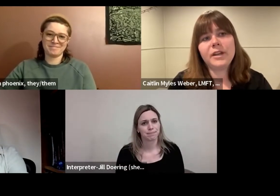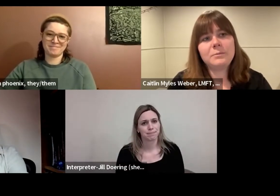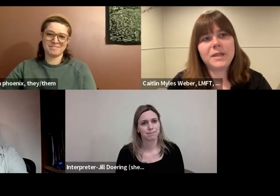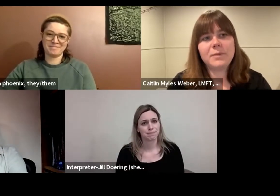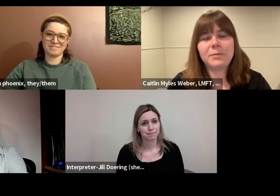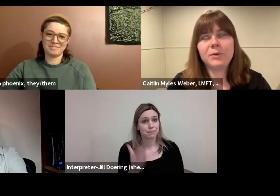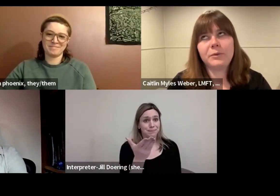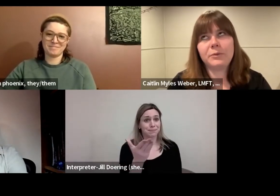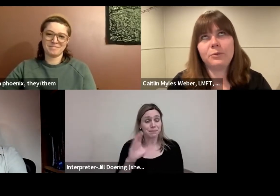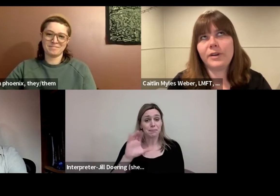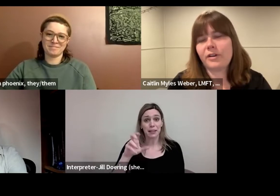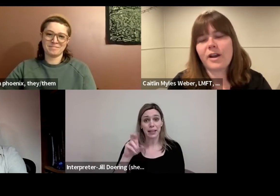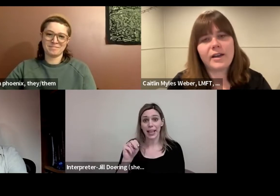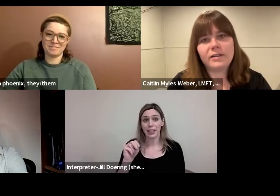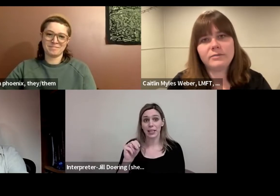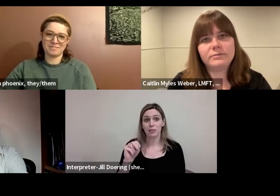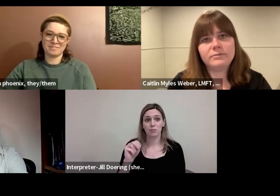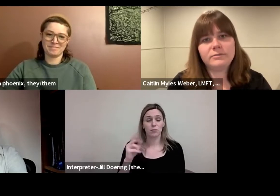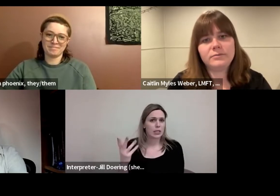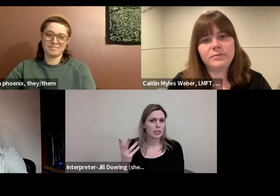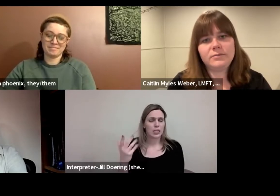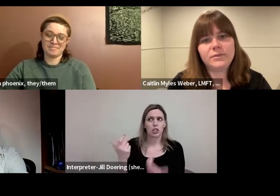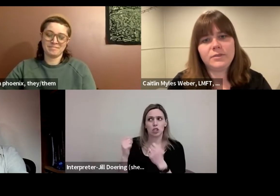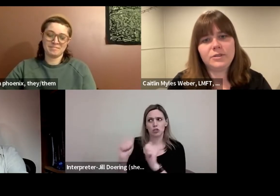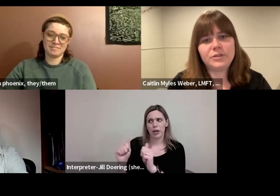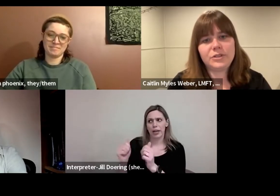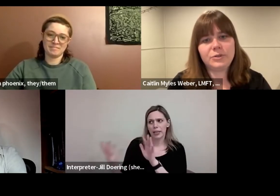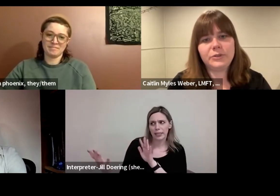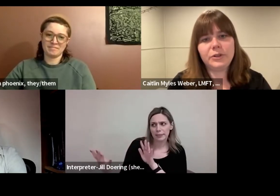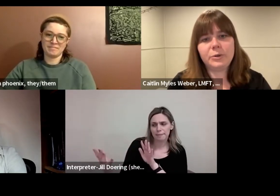You gotta meet people where they're at. You just do.